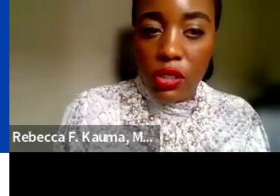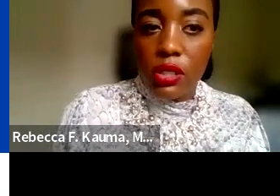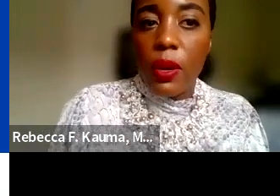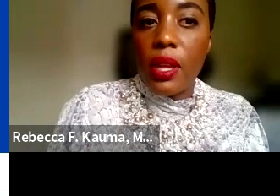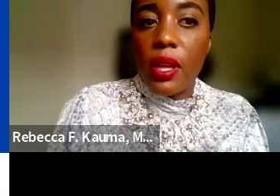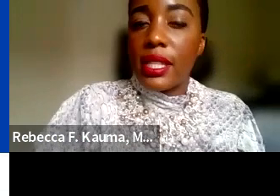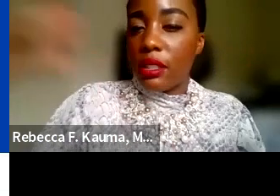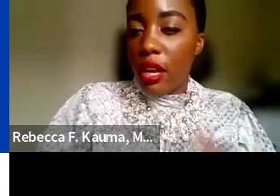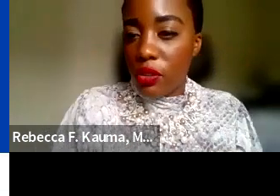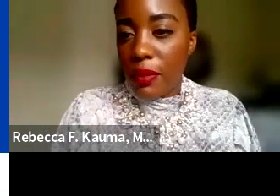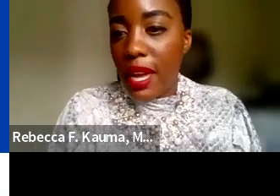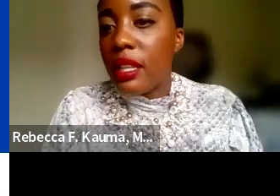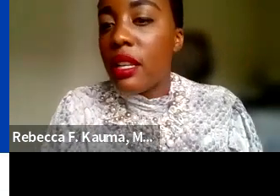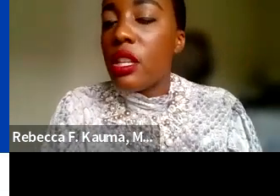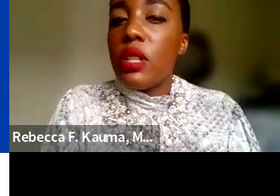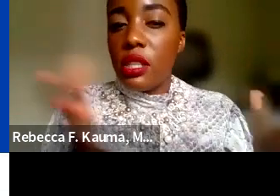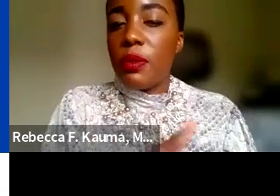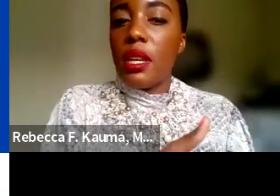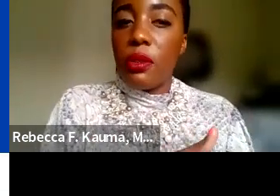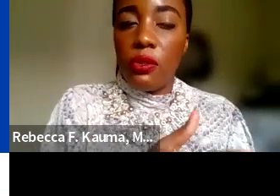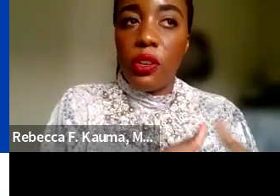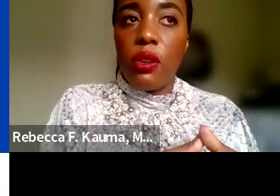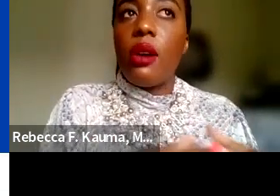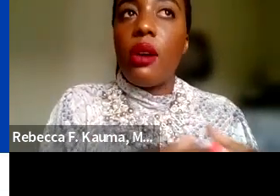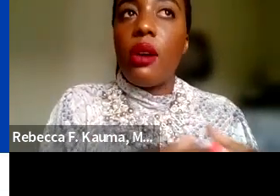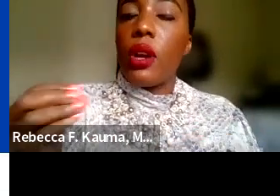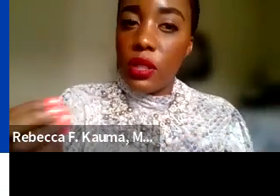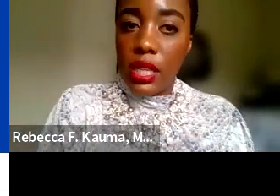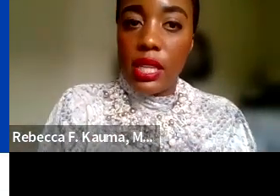food distributions, whether it's at a laundry mat. You need to be able to figure out where